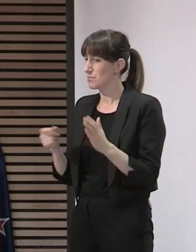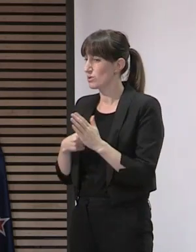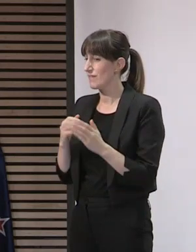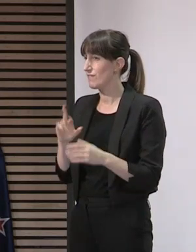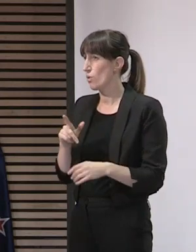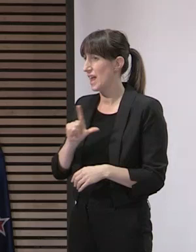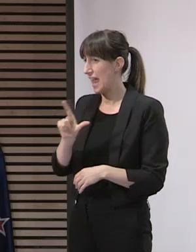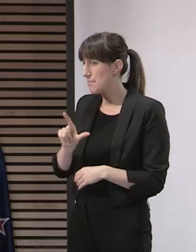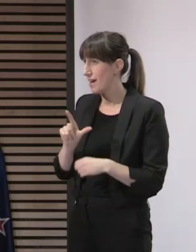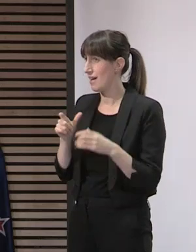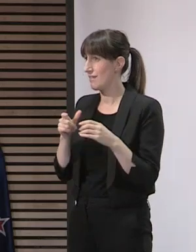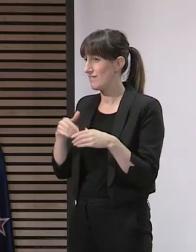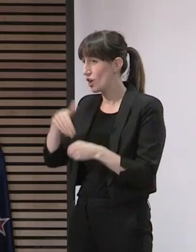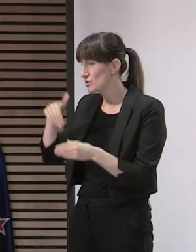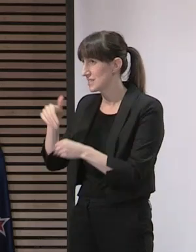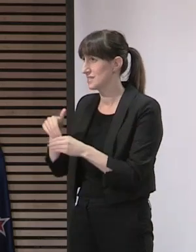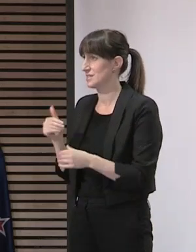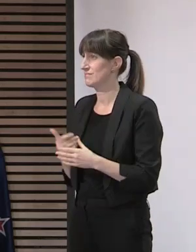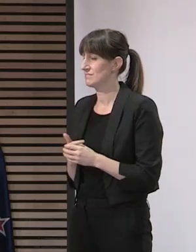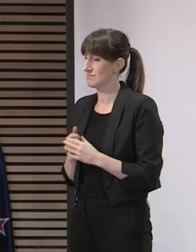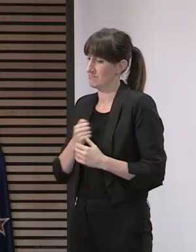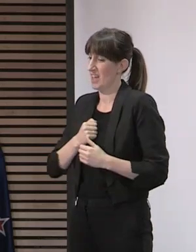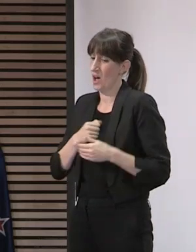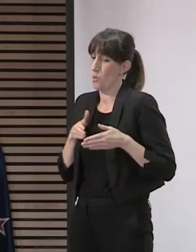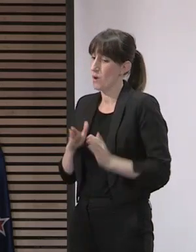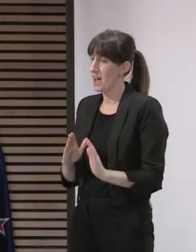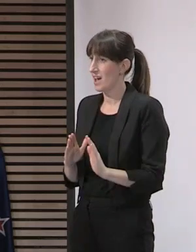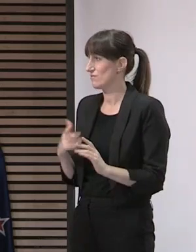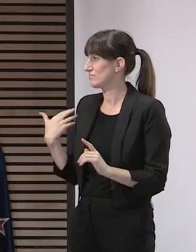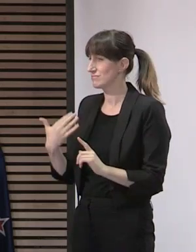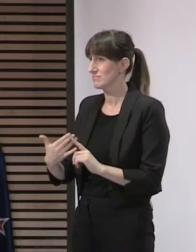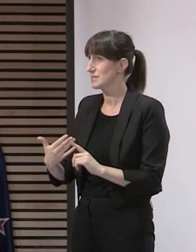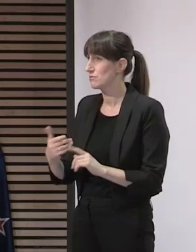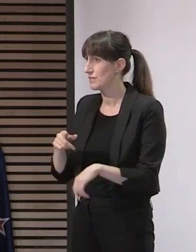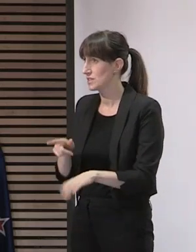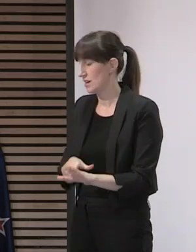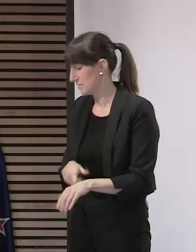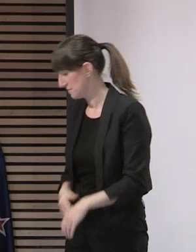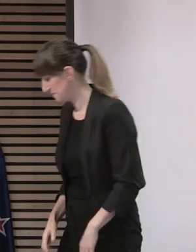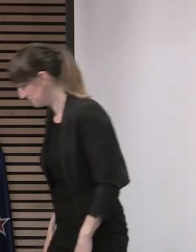because we see that representation being really important for our Labour voters in different areas. So